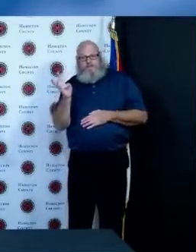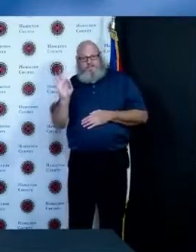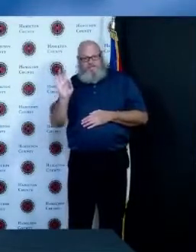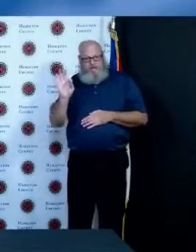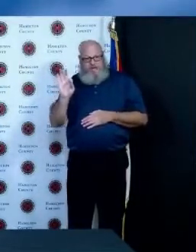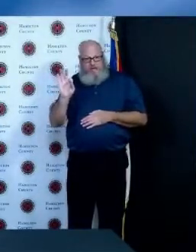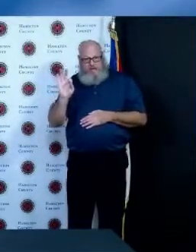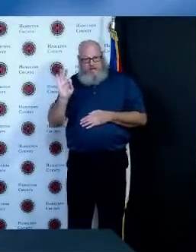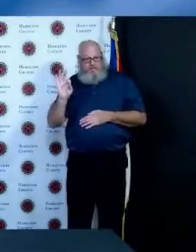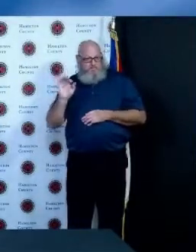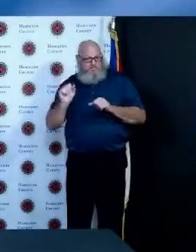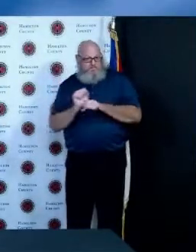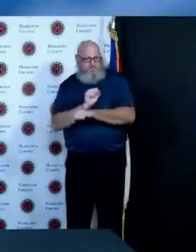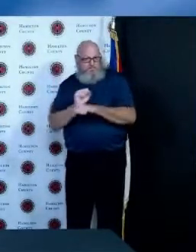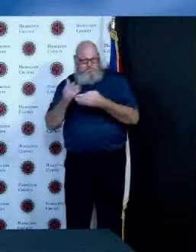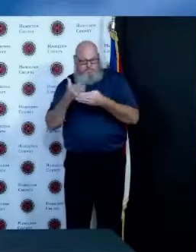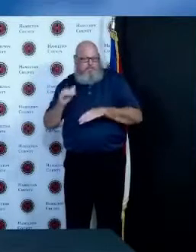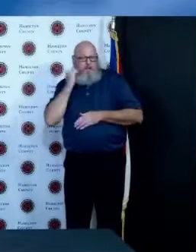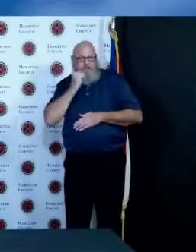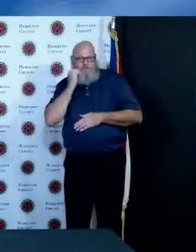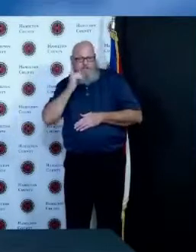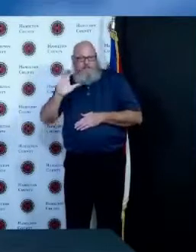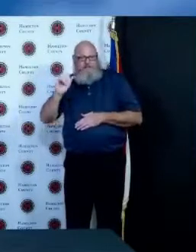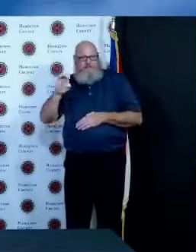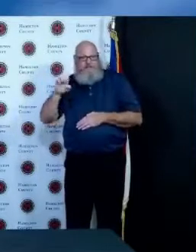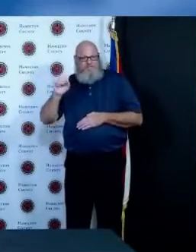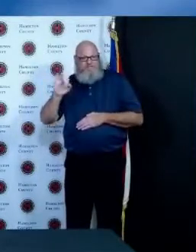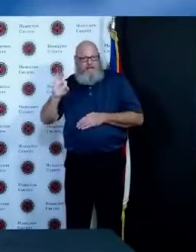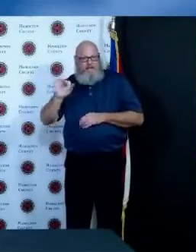we did start to see some increases but it was not nearly as bad as it was back in